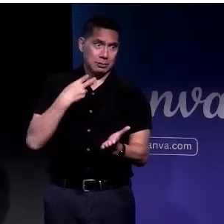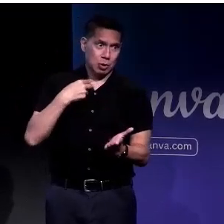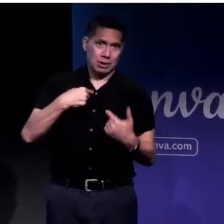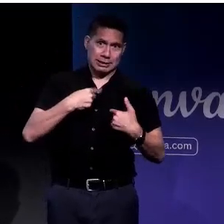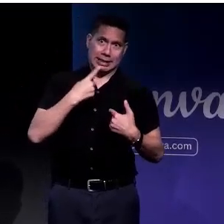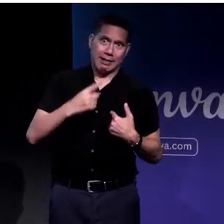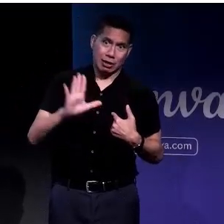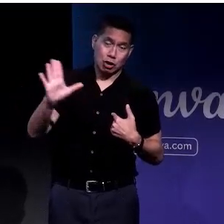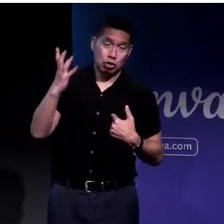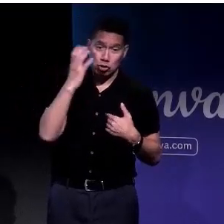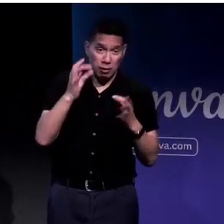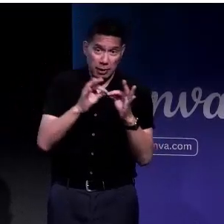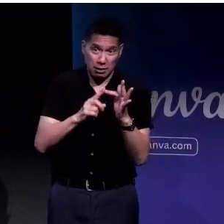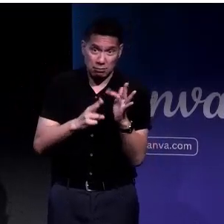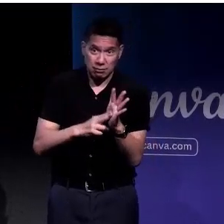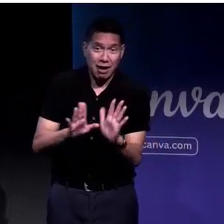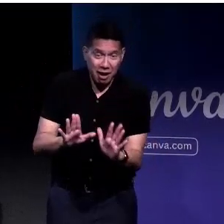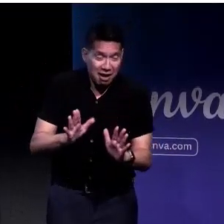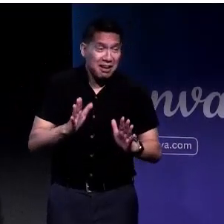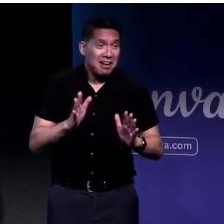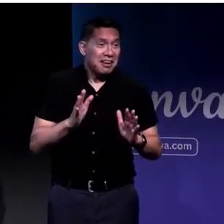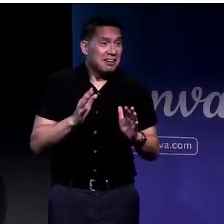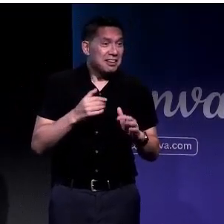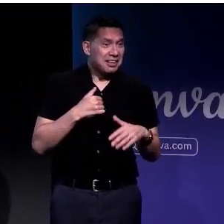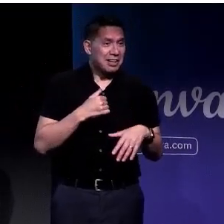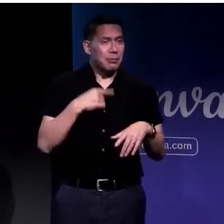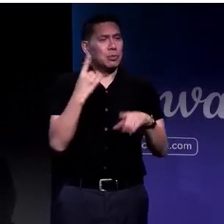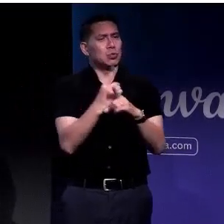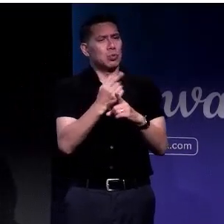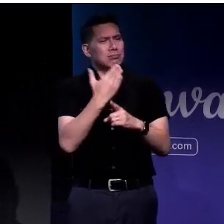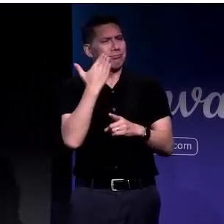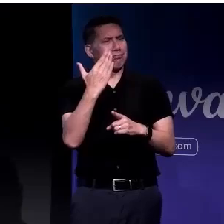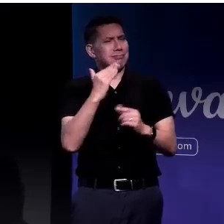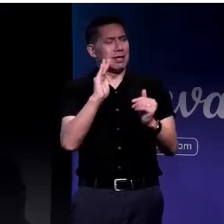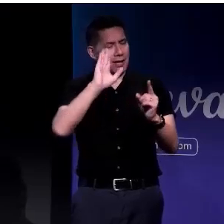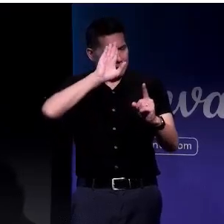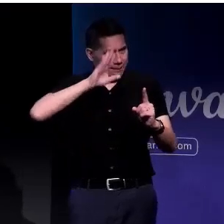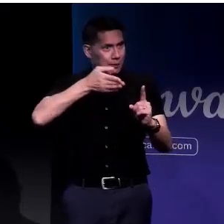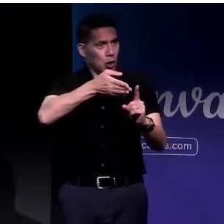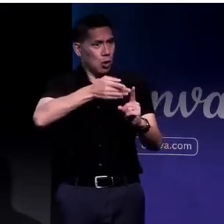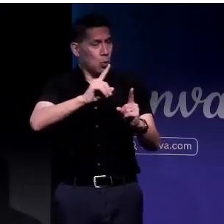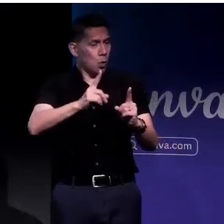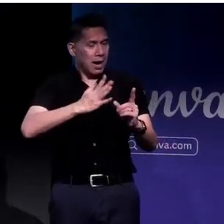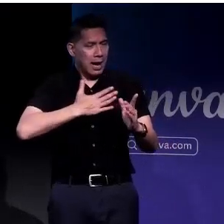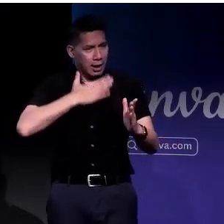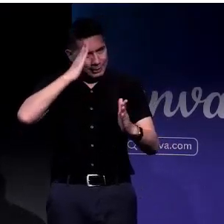Sorry, Ben. Uh, I'm just, the talk is really focusing on our experiences in